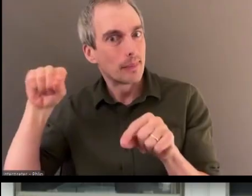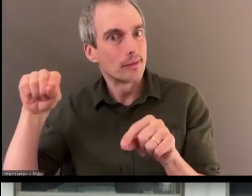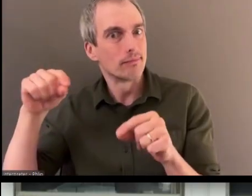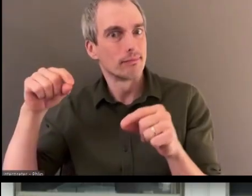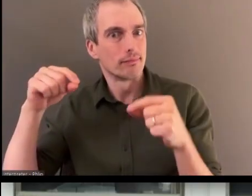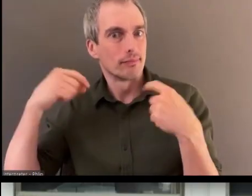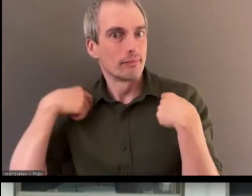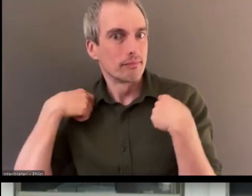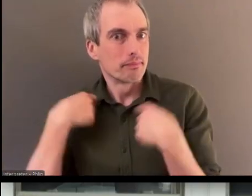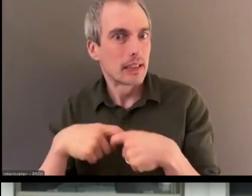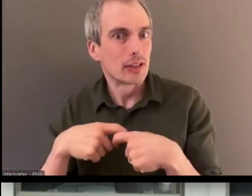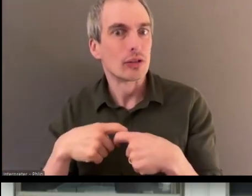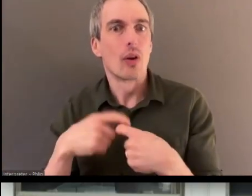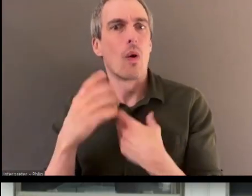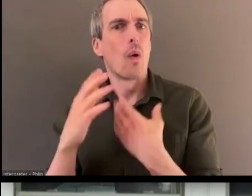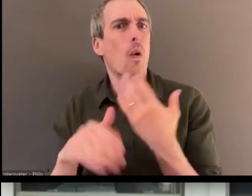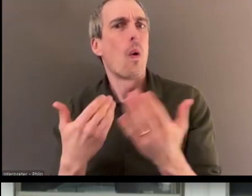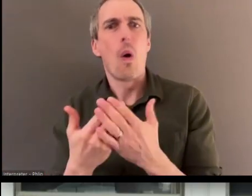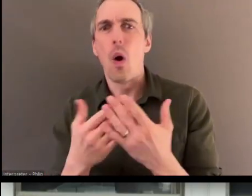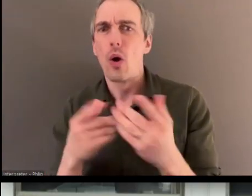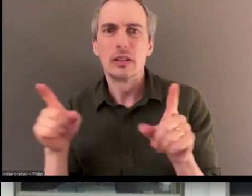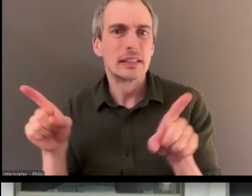It's just rendering out into a new language.